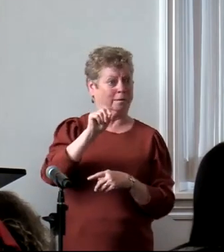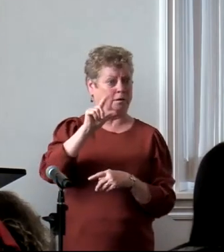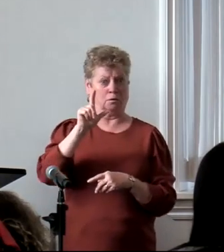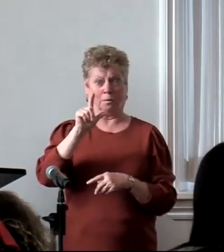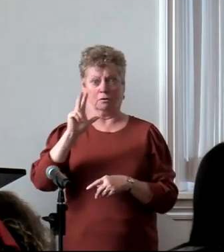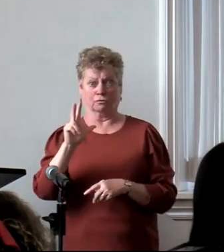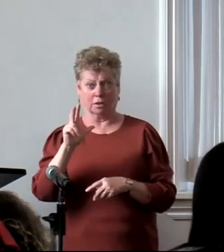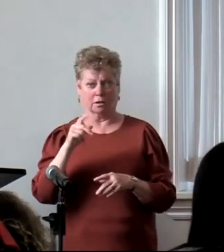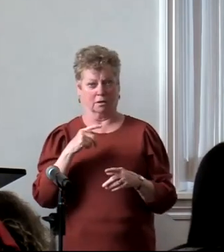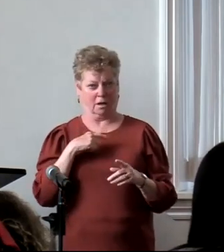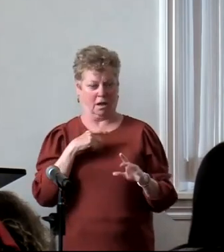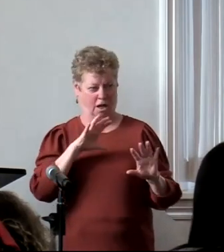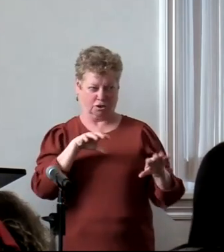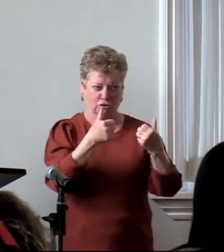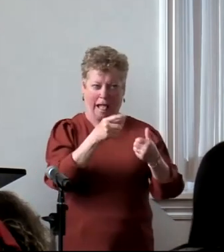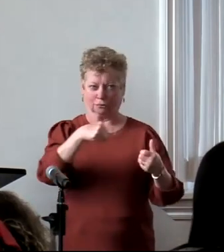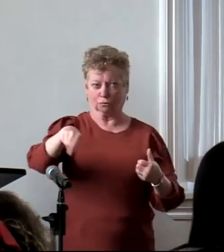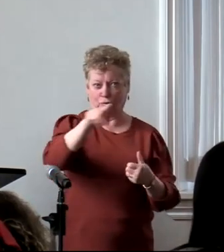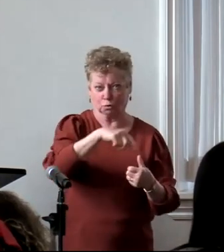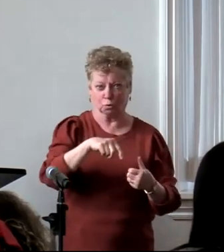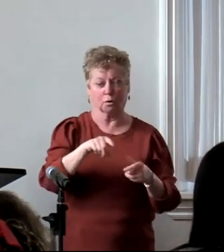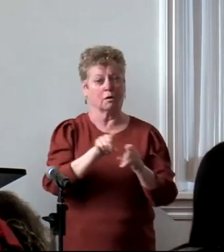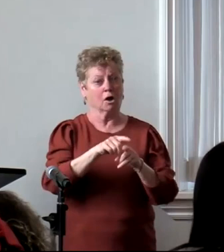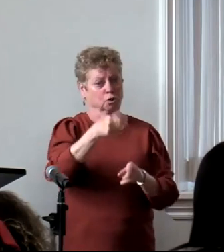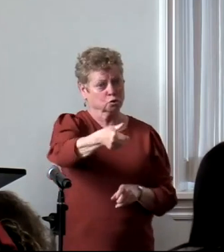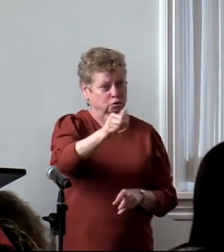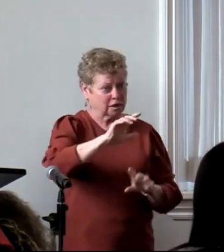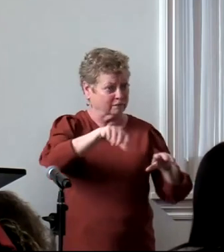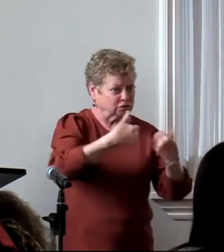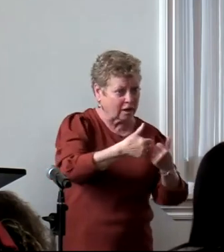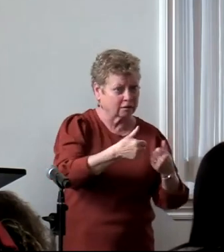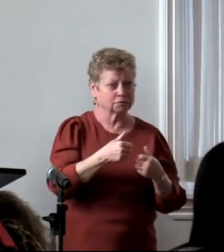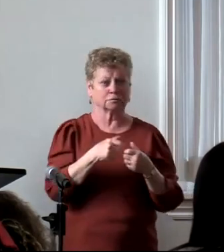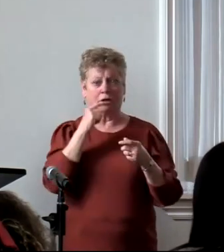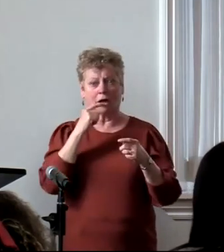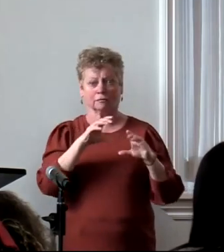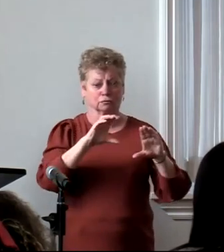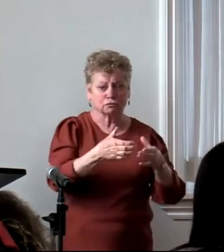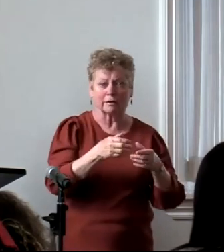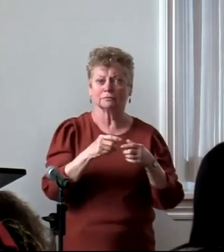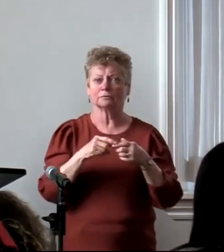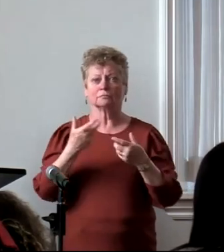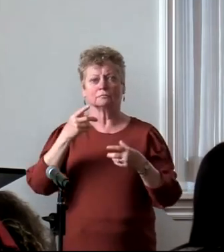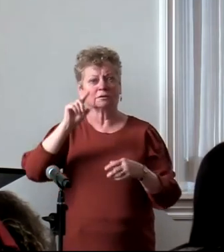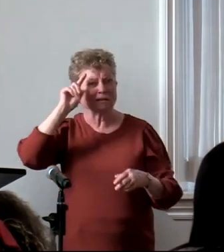I challenge all of us, but I challenge ourselves at the Directorate and our partners and government to take action and do more.